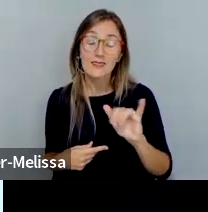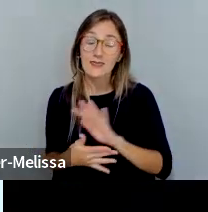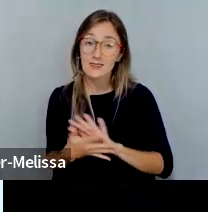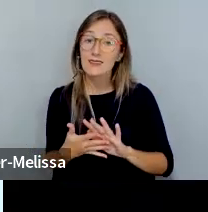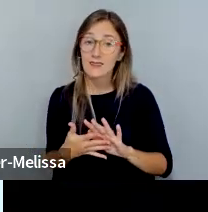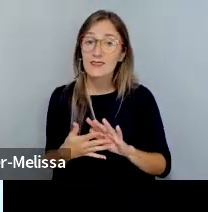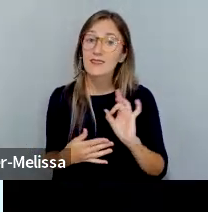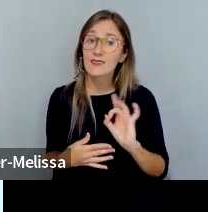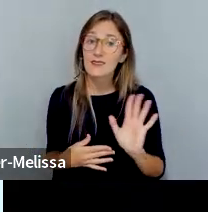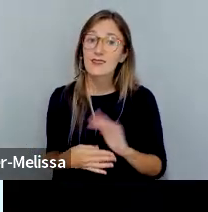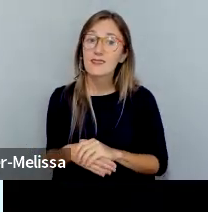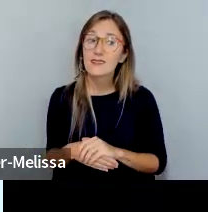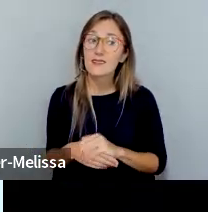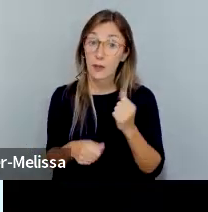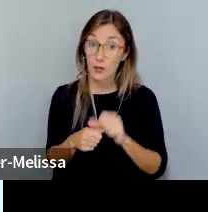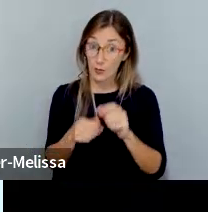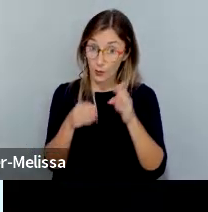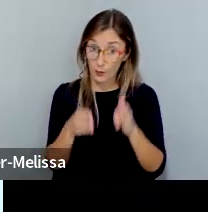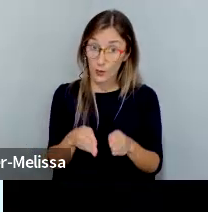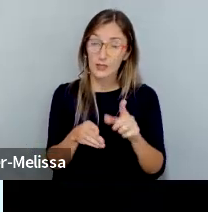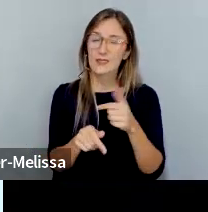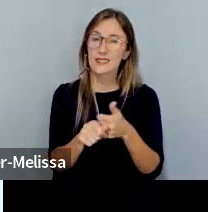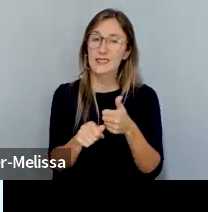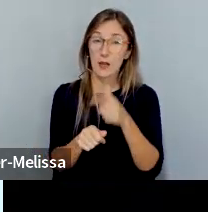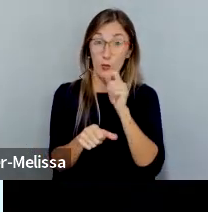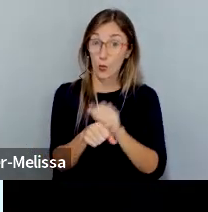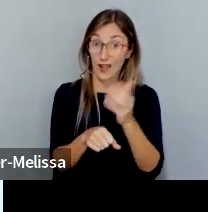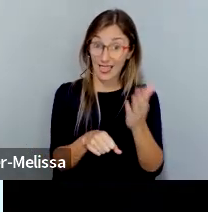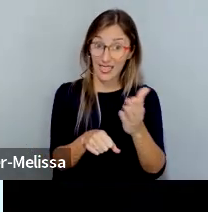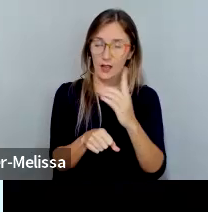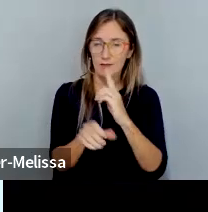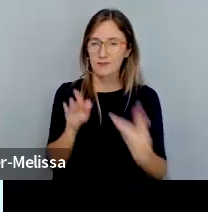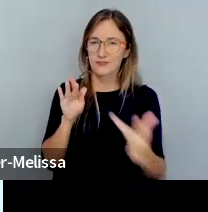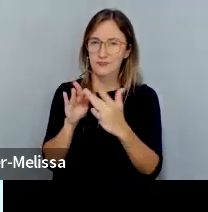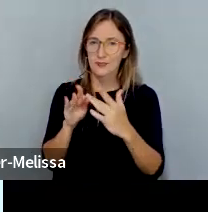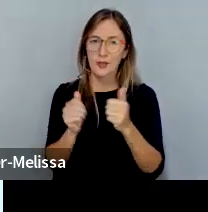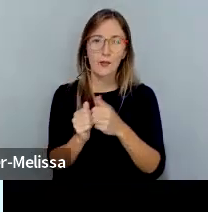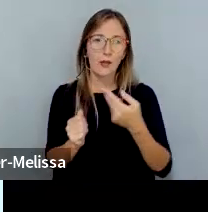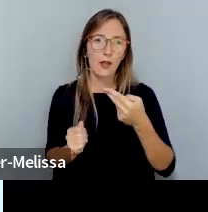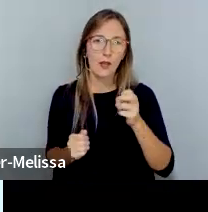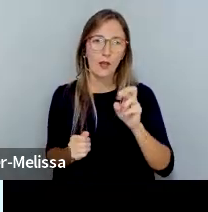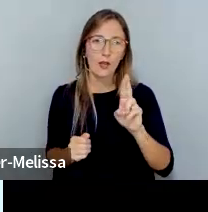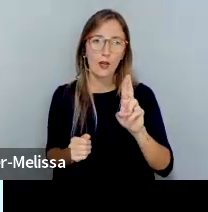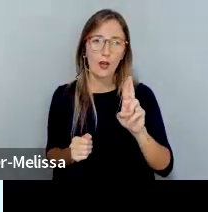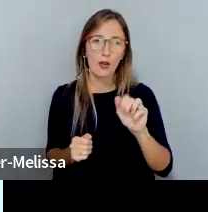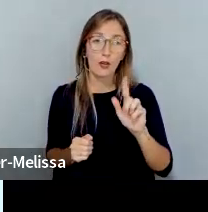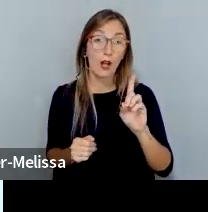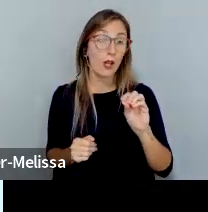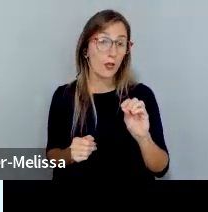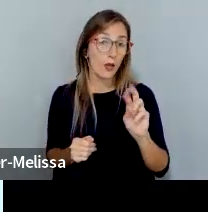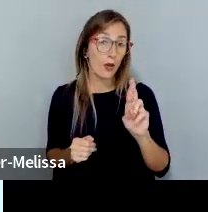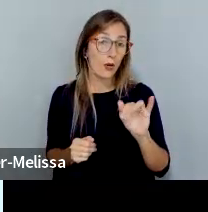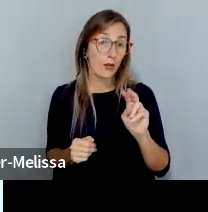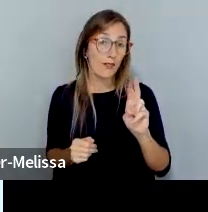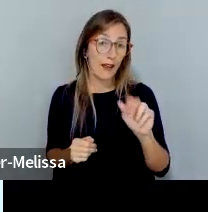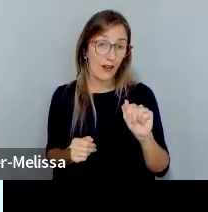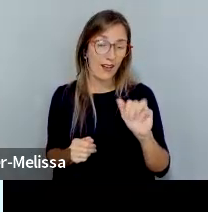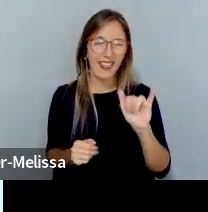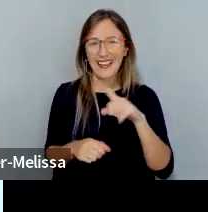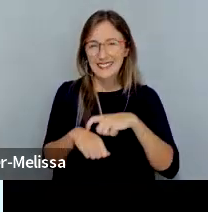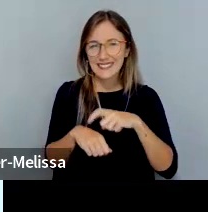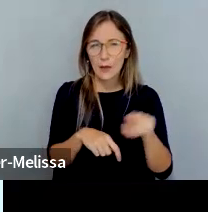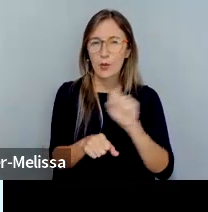both physically and verbally and sexually. There was one person in